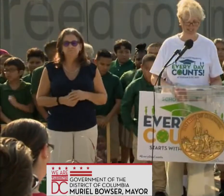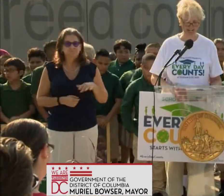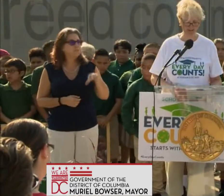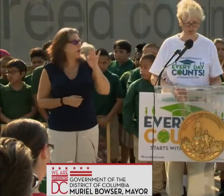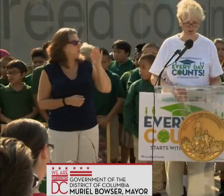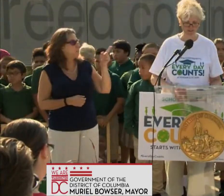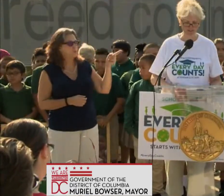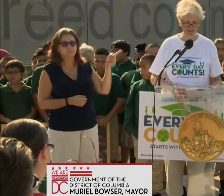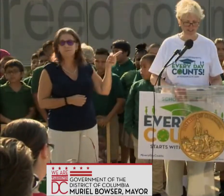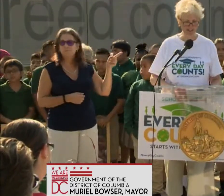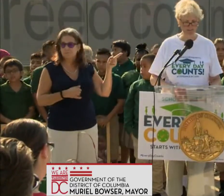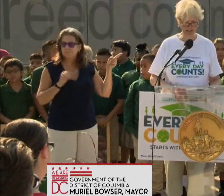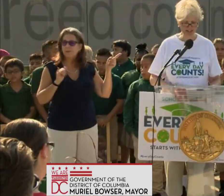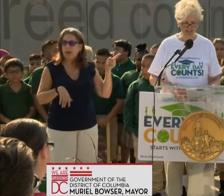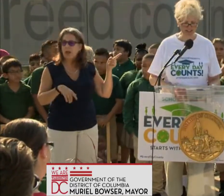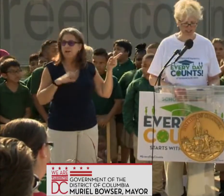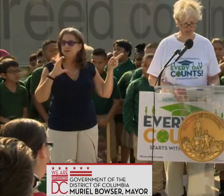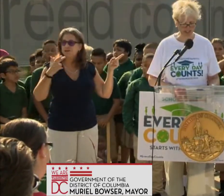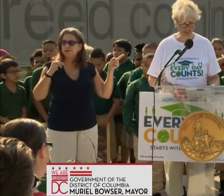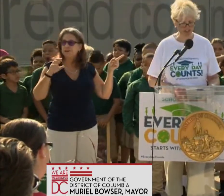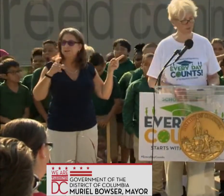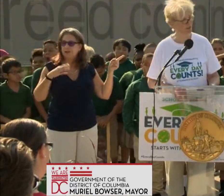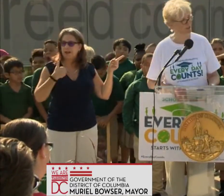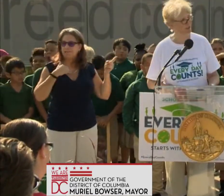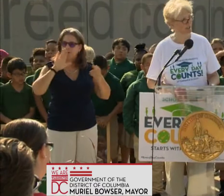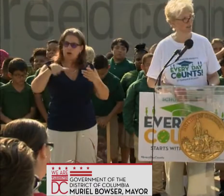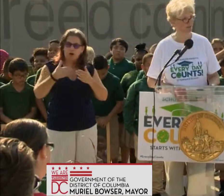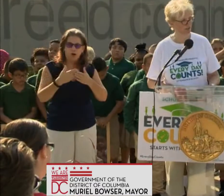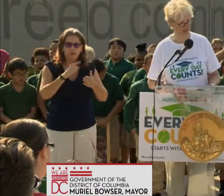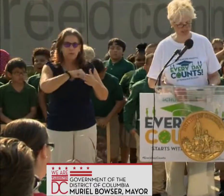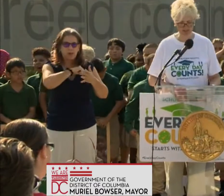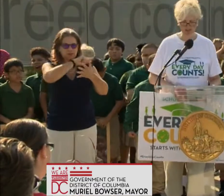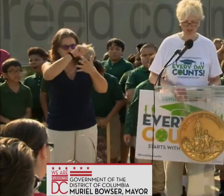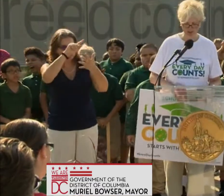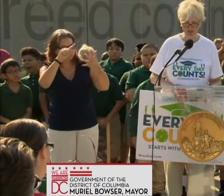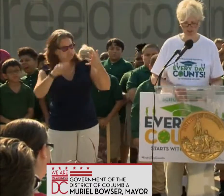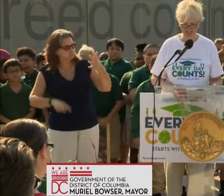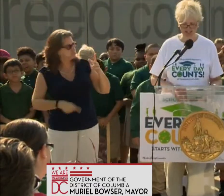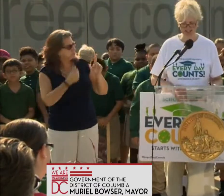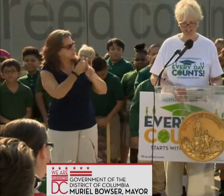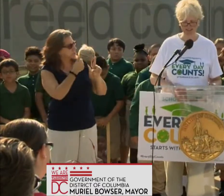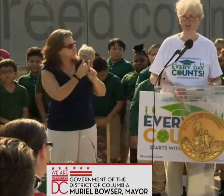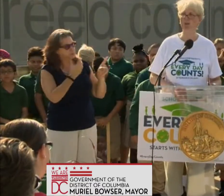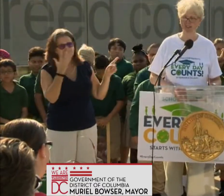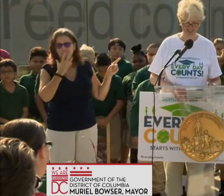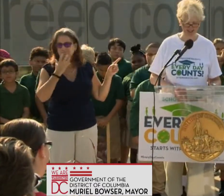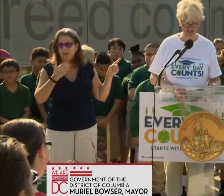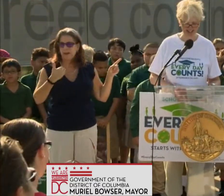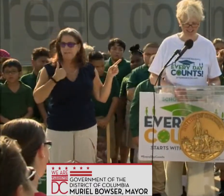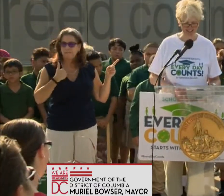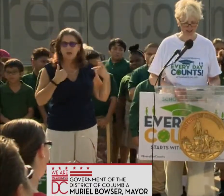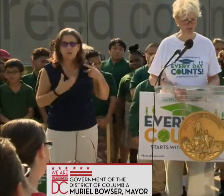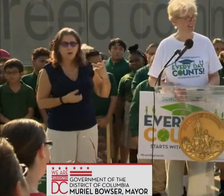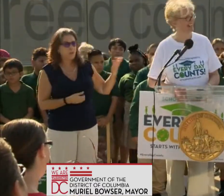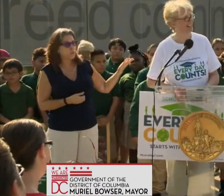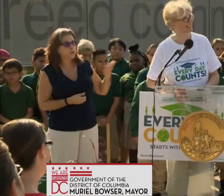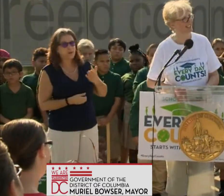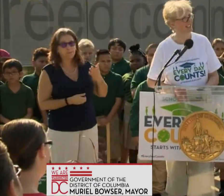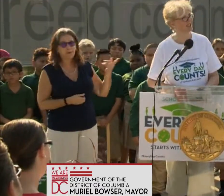and more I'm proud to celebrate his first first traditional skate day of school at DCPS and with that I'd like to introduce